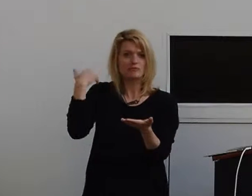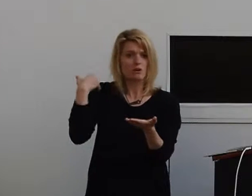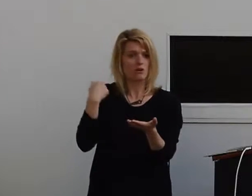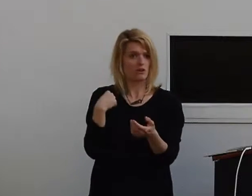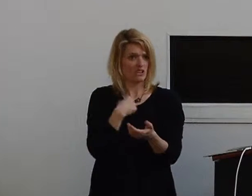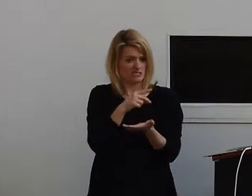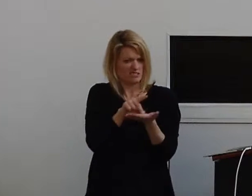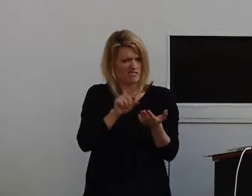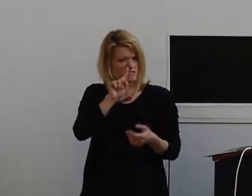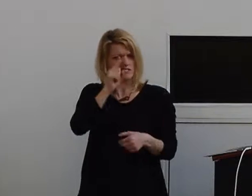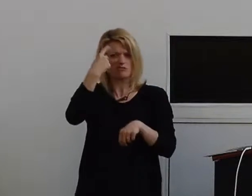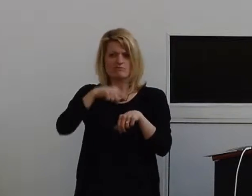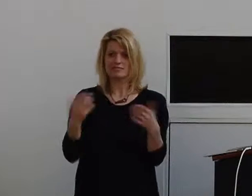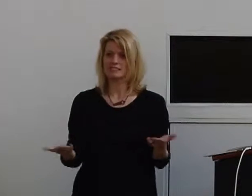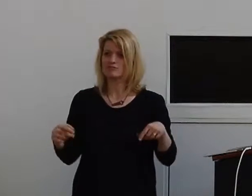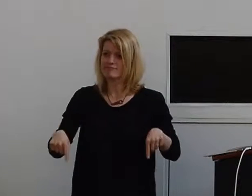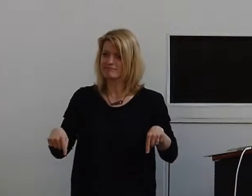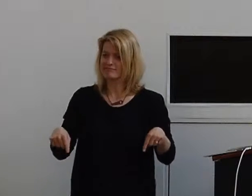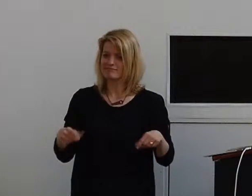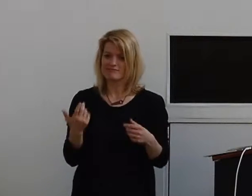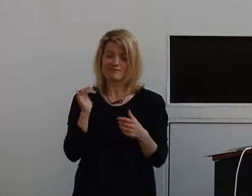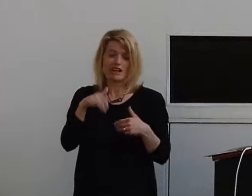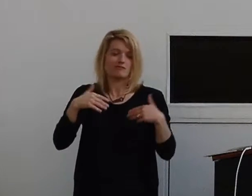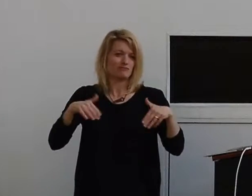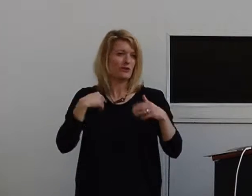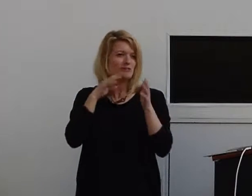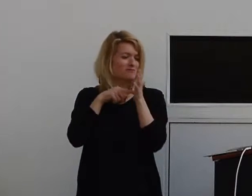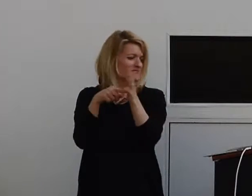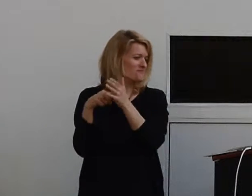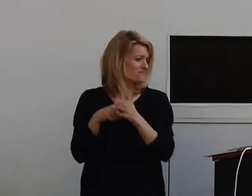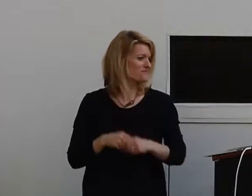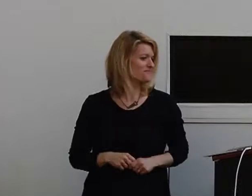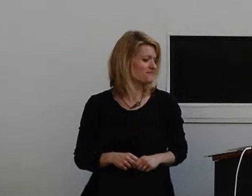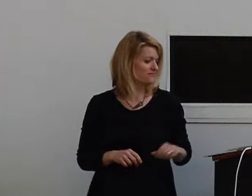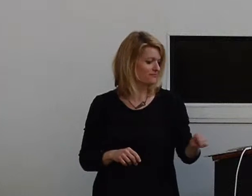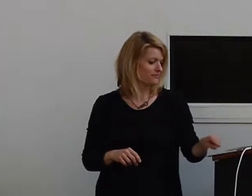This design has never been seen before and came about through our innovative work at VL2,